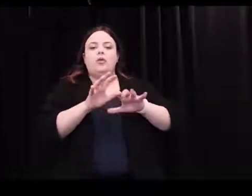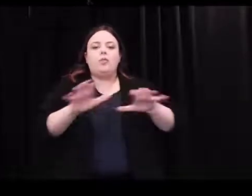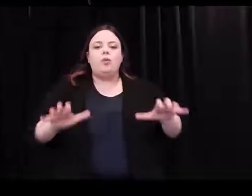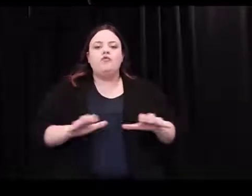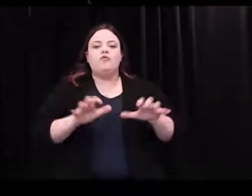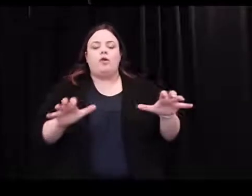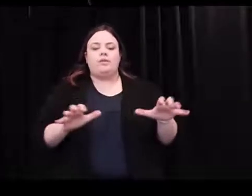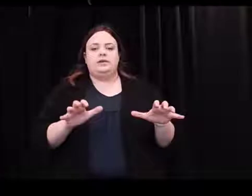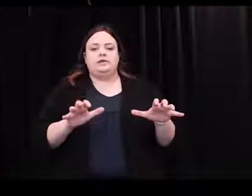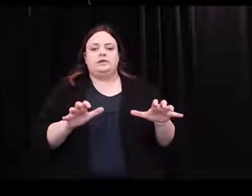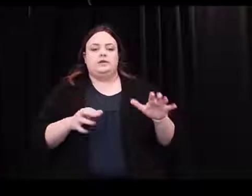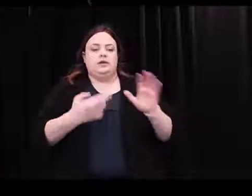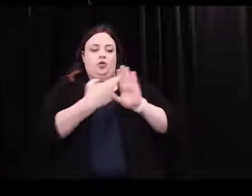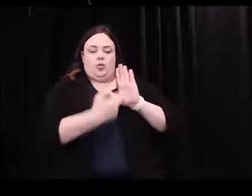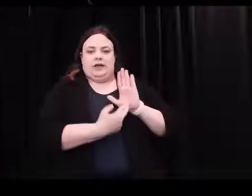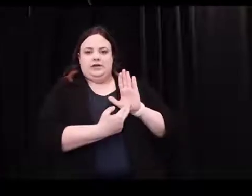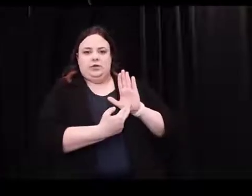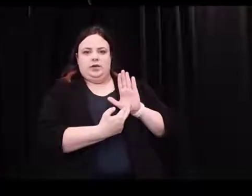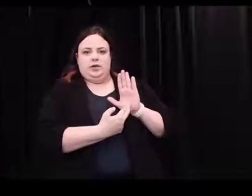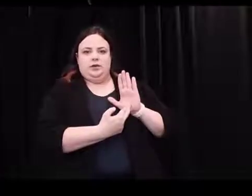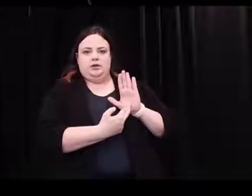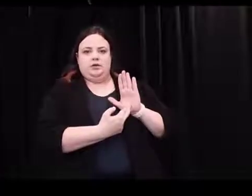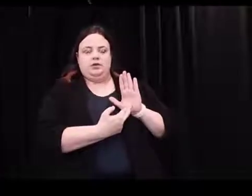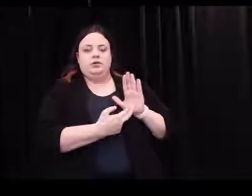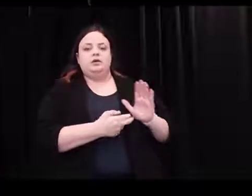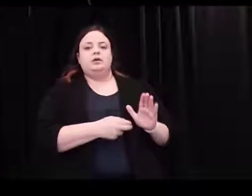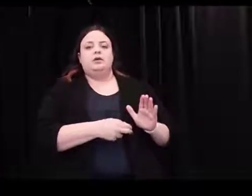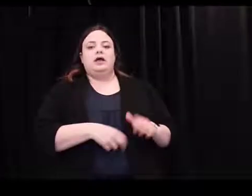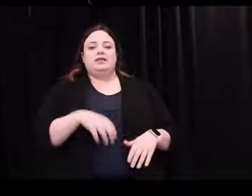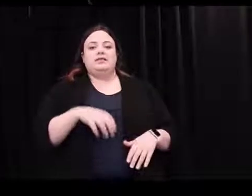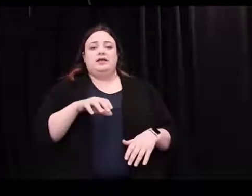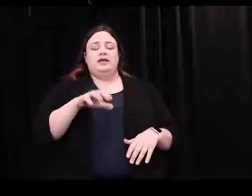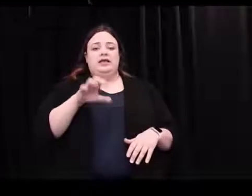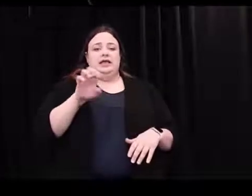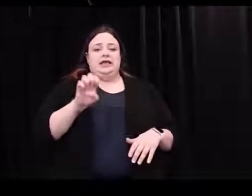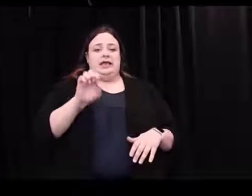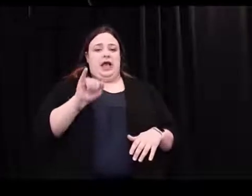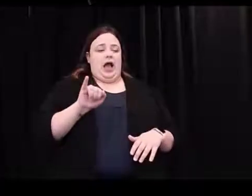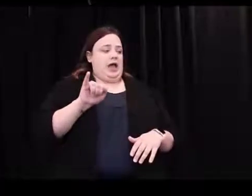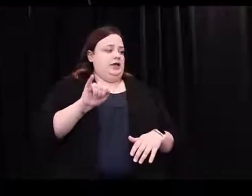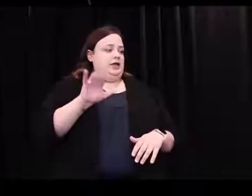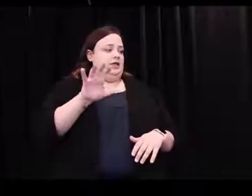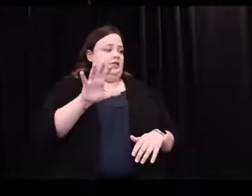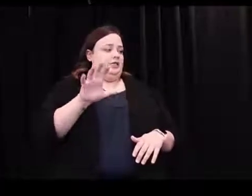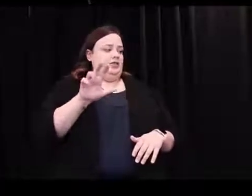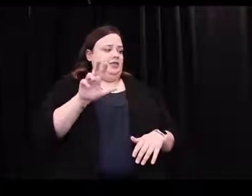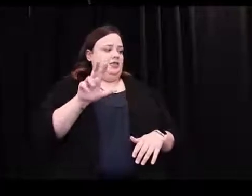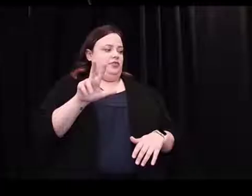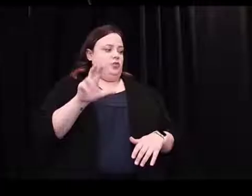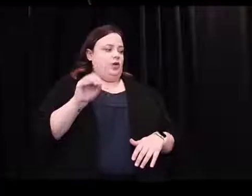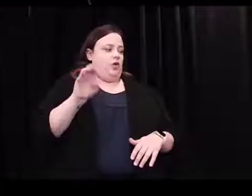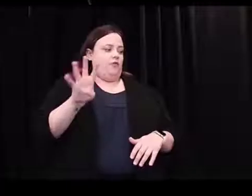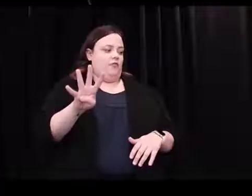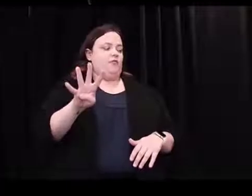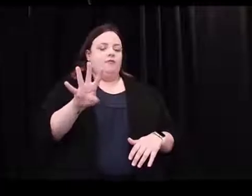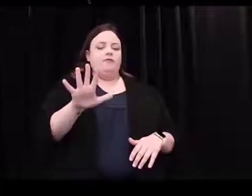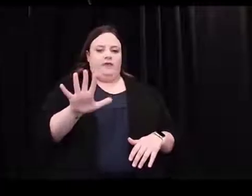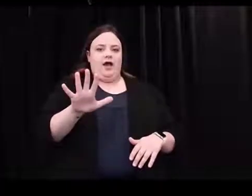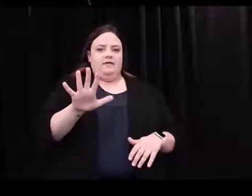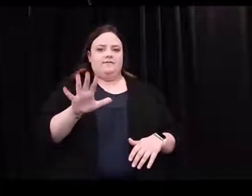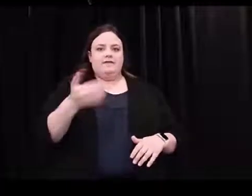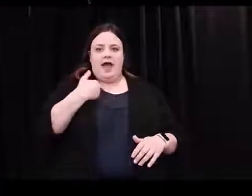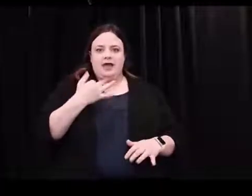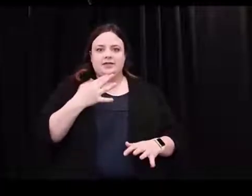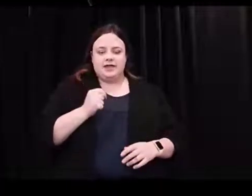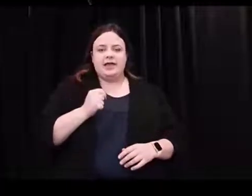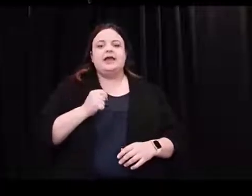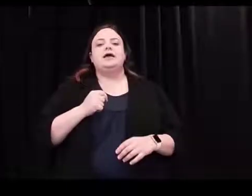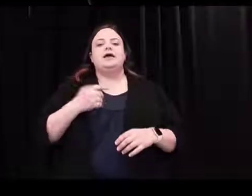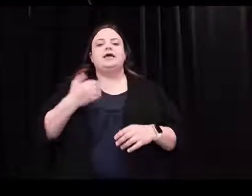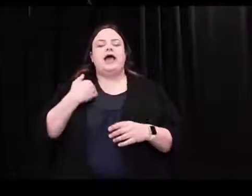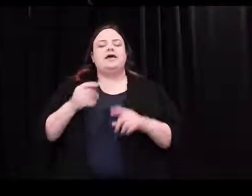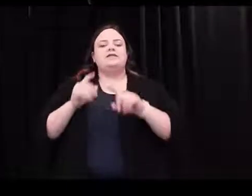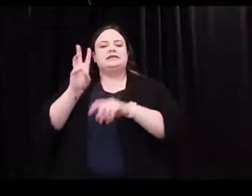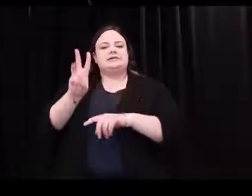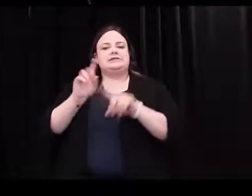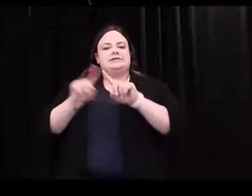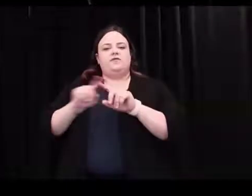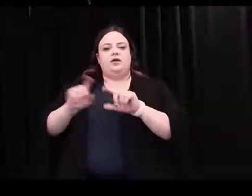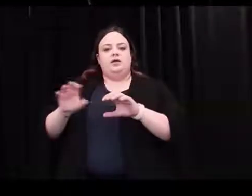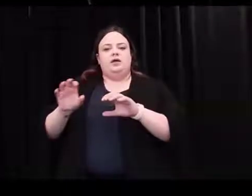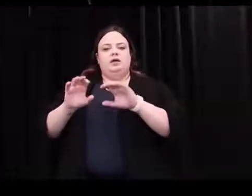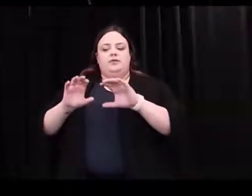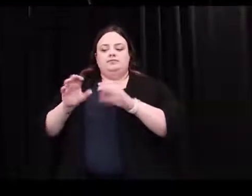508 has it, EN31549 has it, and it discusses those same six or so populations that I just mentioned: